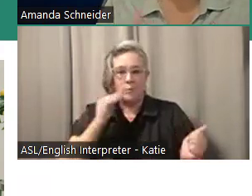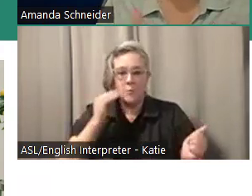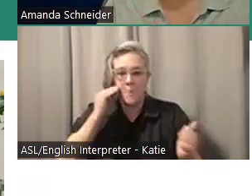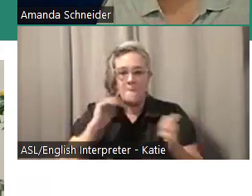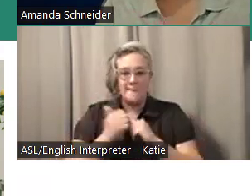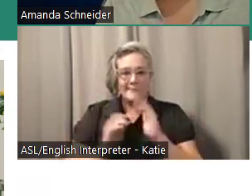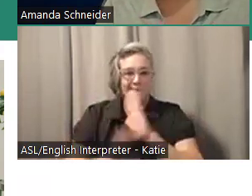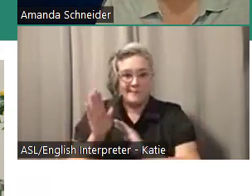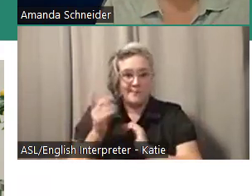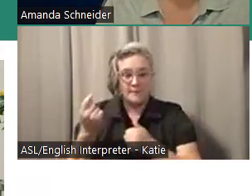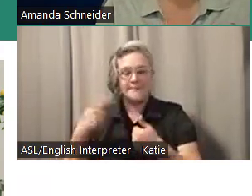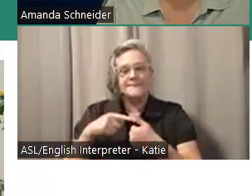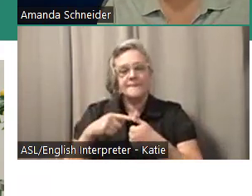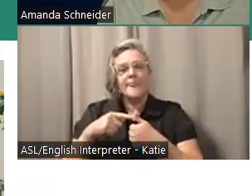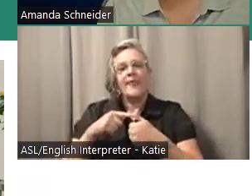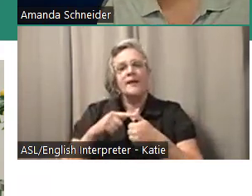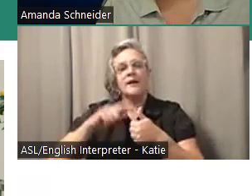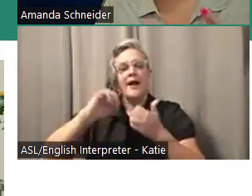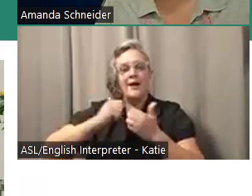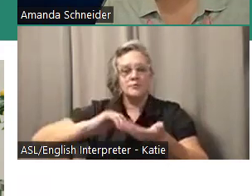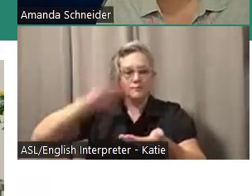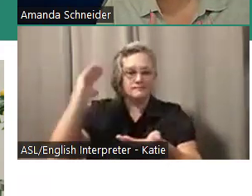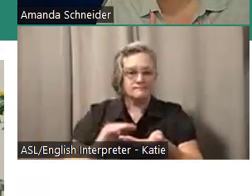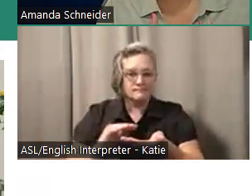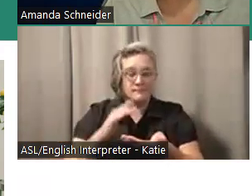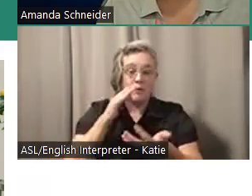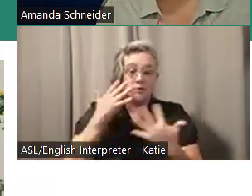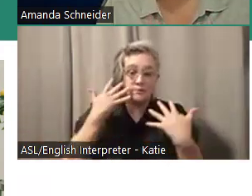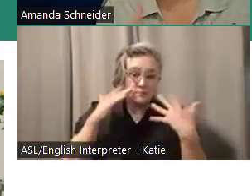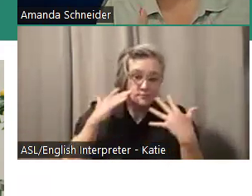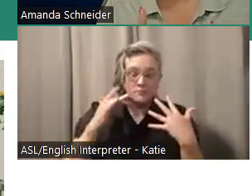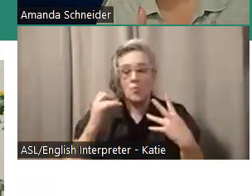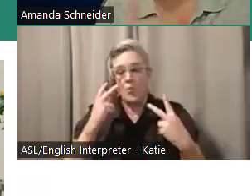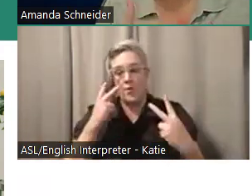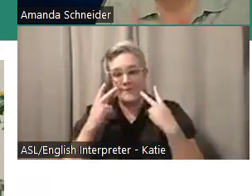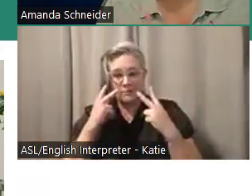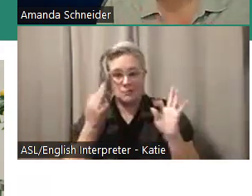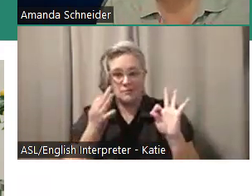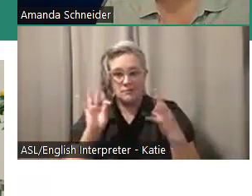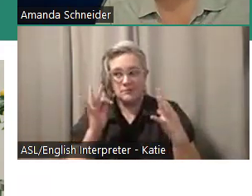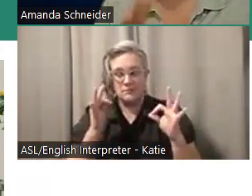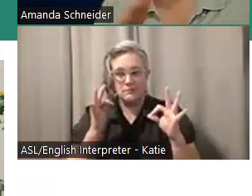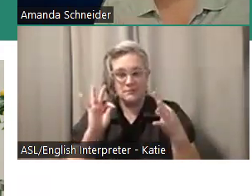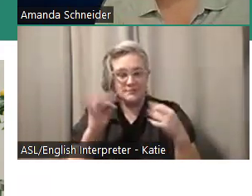One thing to think about is how to minimize those auditory and or visual distractions when it's your time to read.